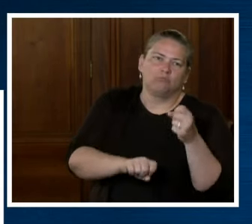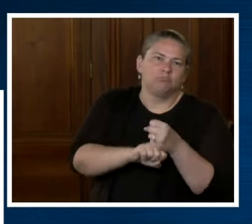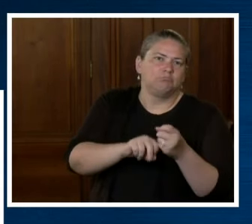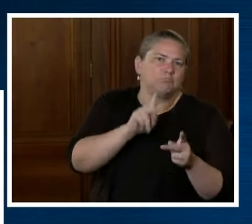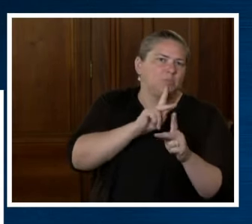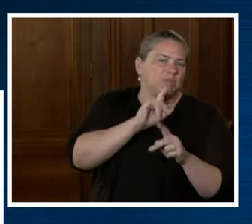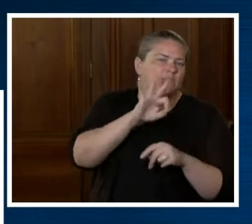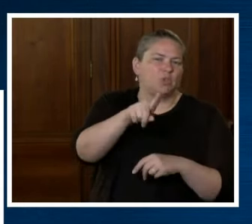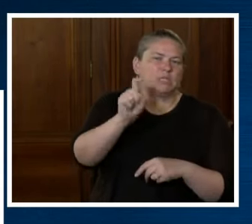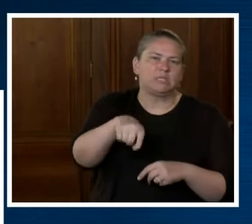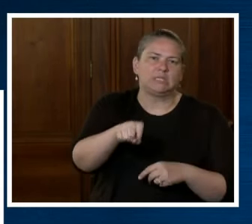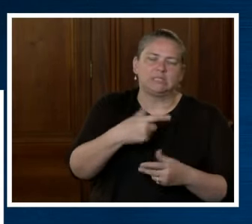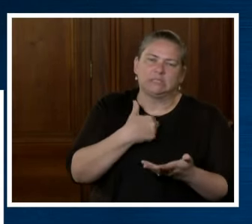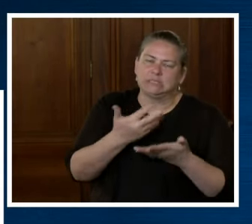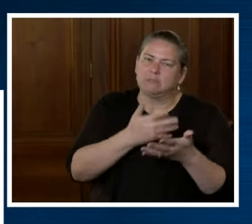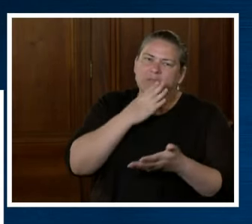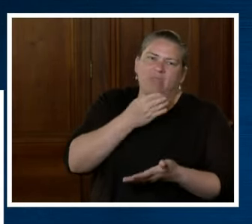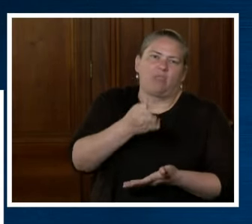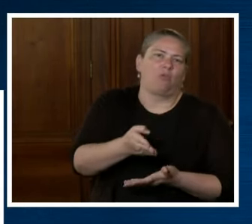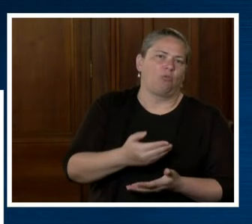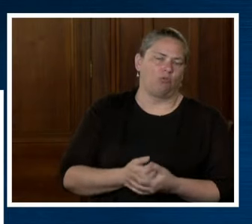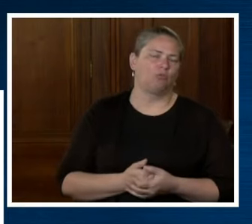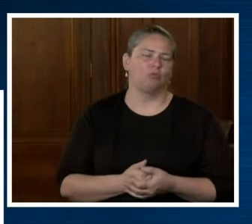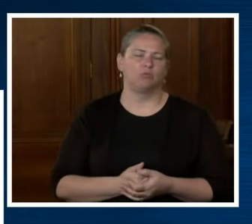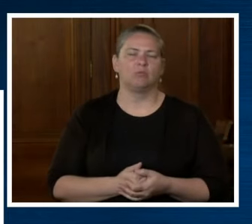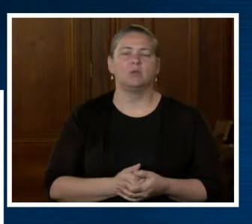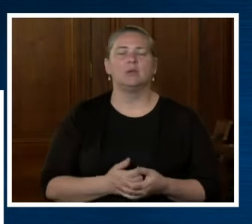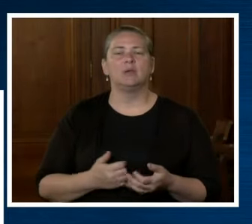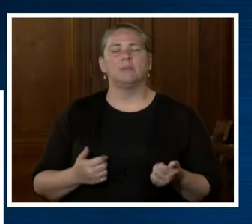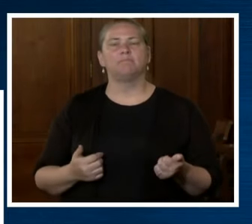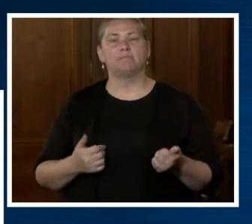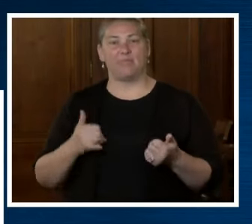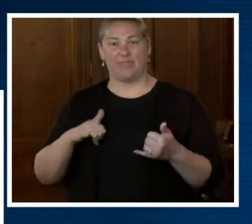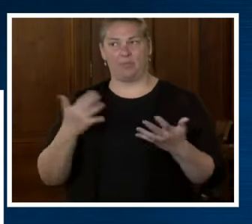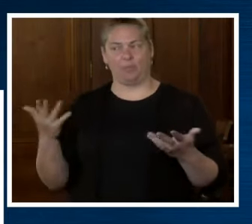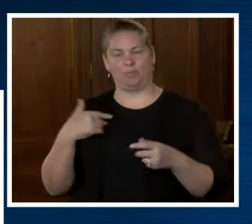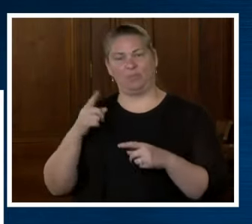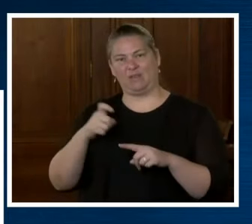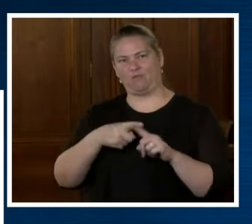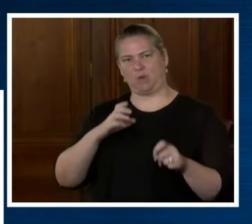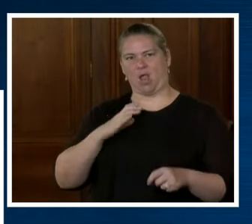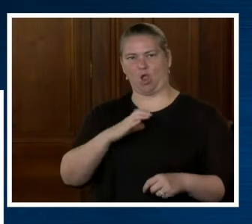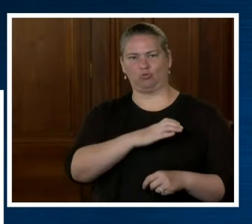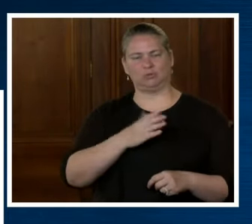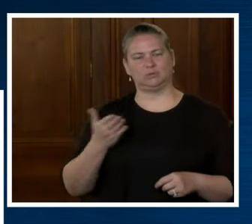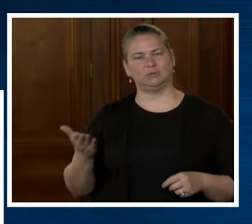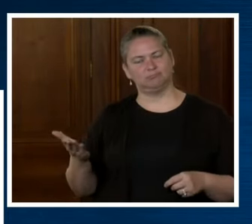NOTE EXCEEDED THEY SHOULD NOT BE SUBJECT TO SECOND-GUESSING BY AN UNELECTED FEDERAL JUDICIARY AND